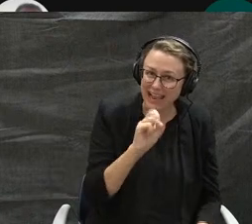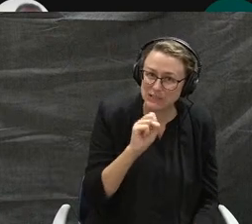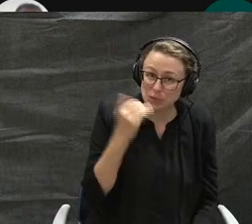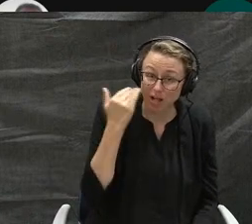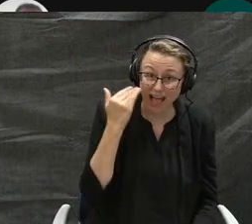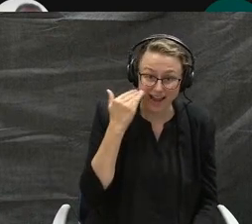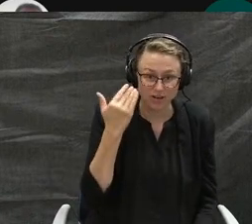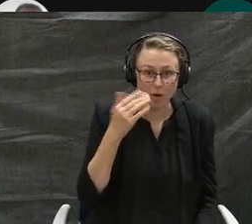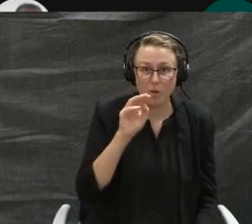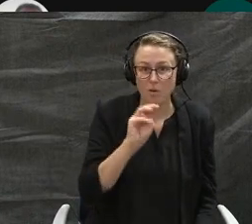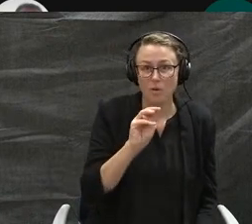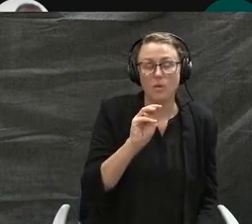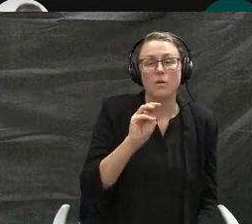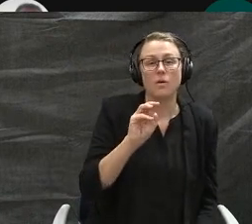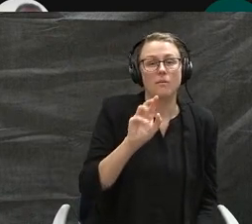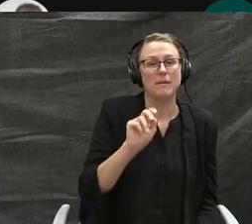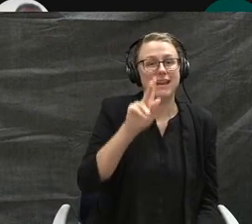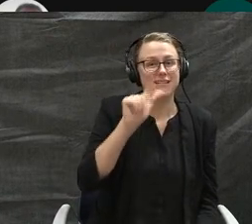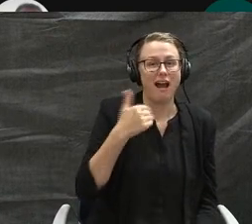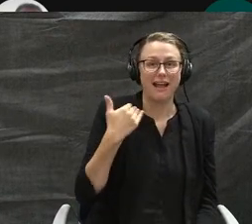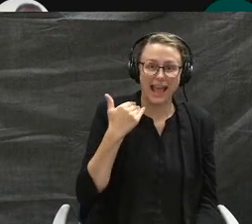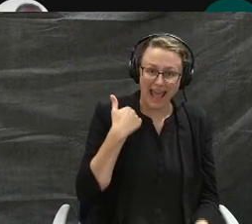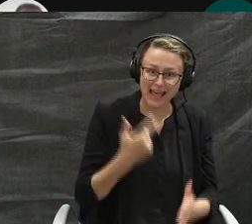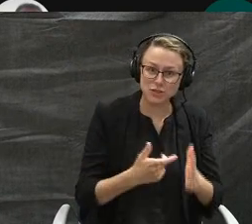graduation for PE, but do we have flexibility around that?